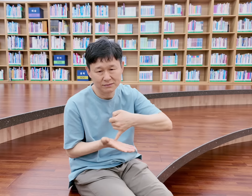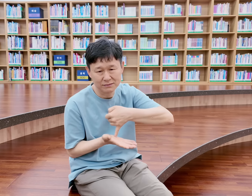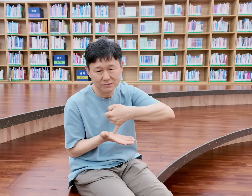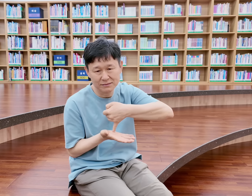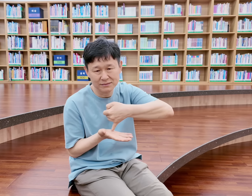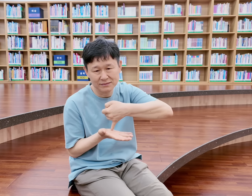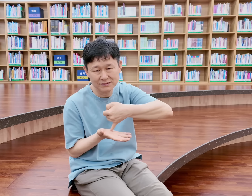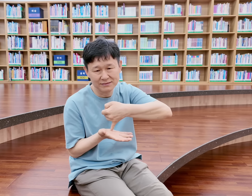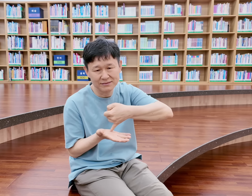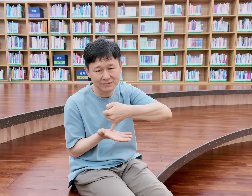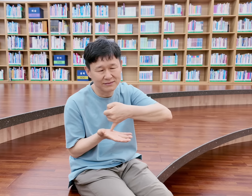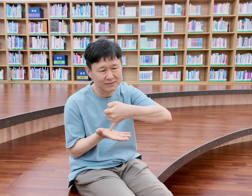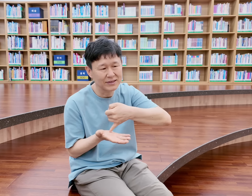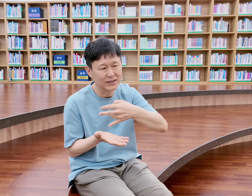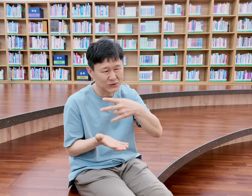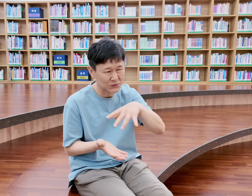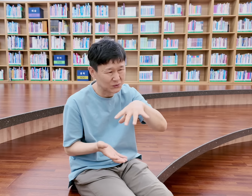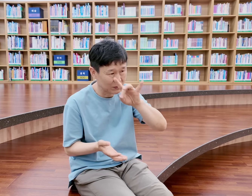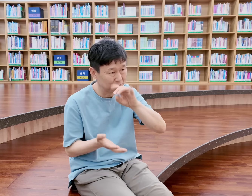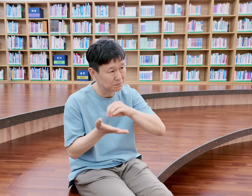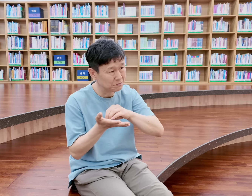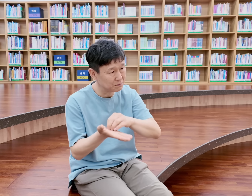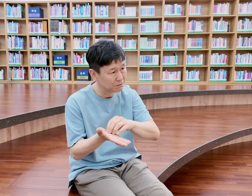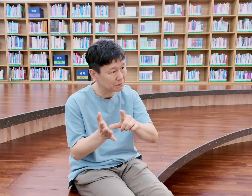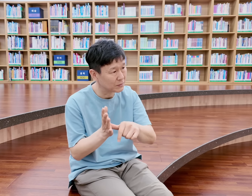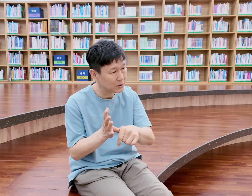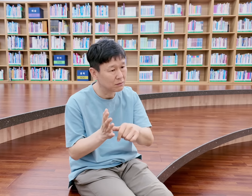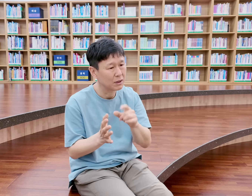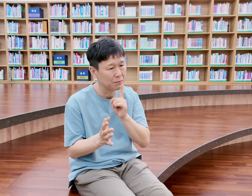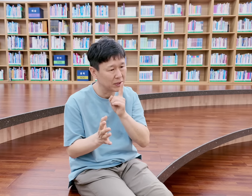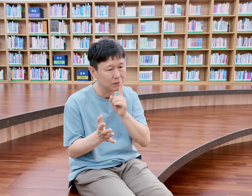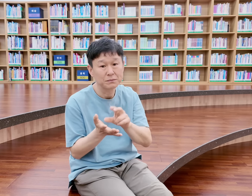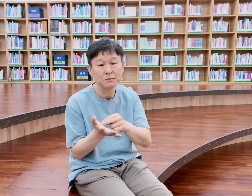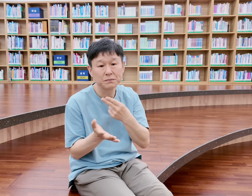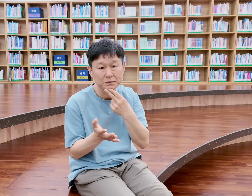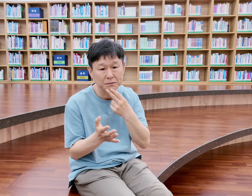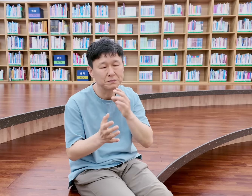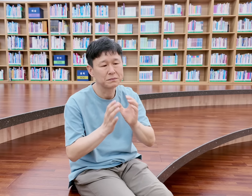I felt like I was alone on a remote island. When I first joined the company,